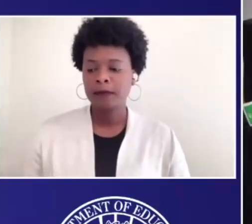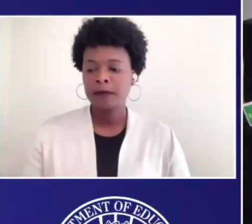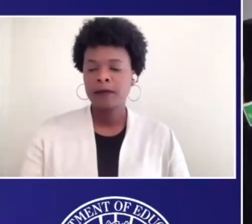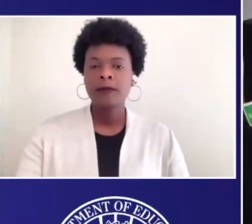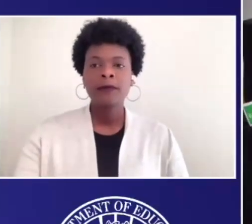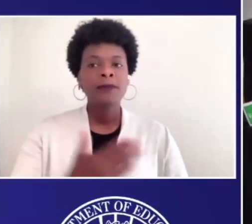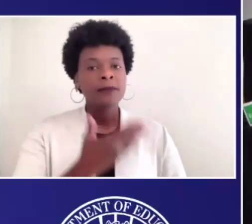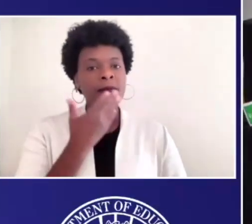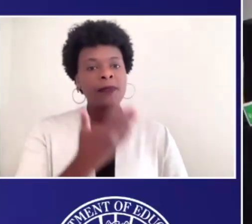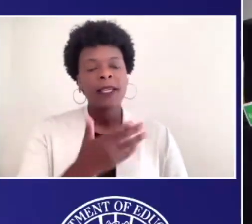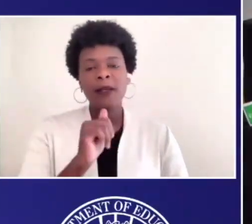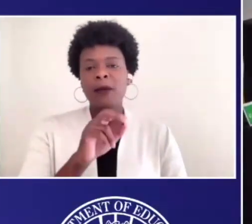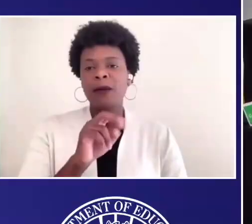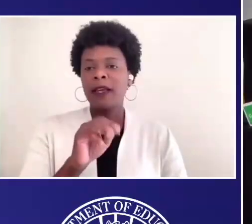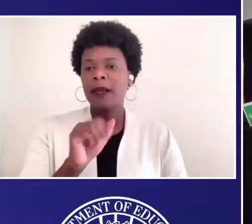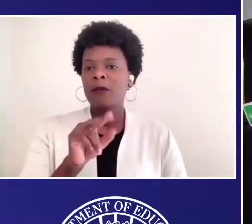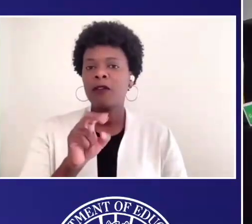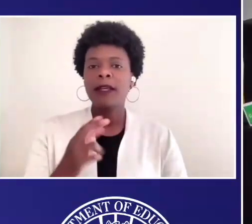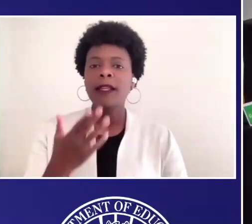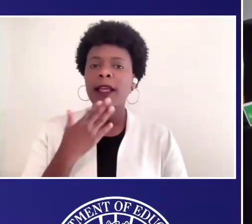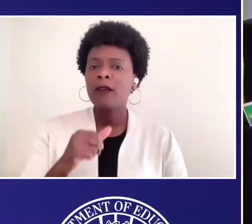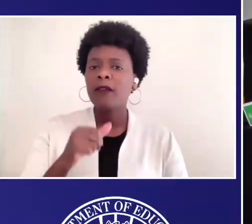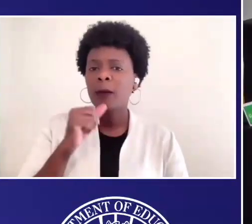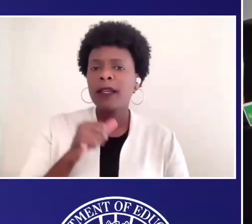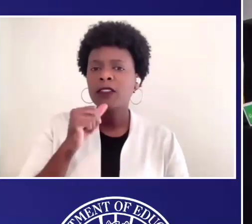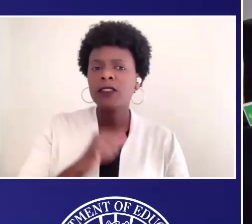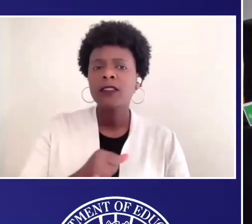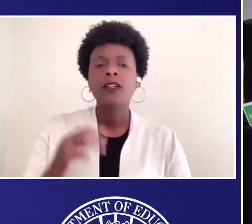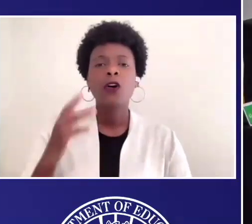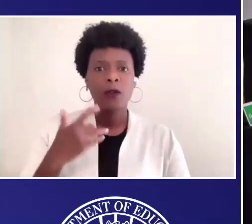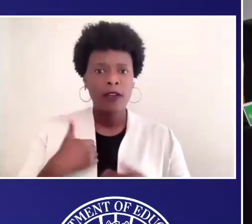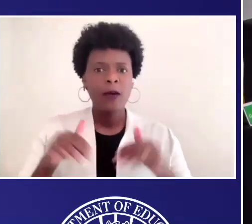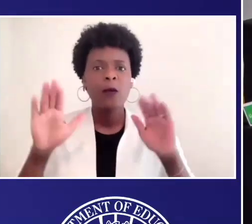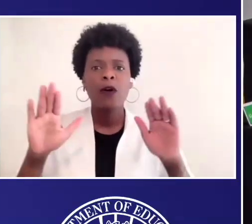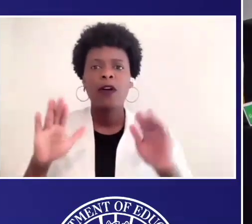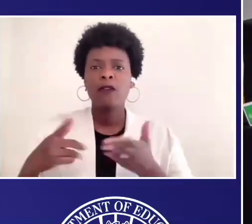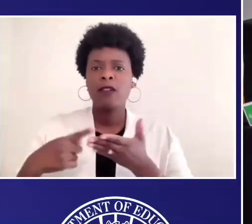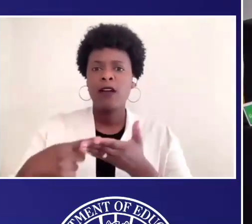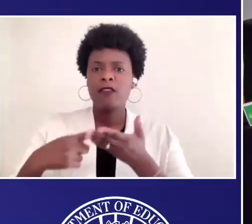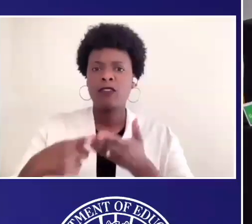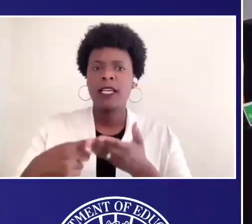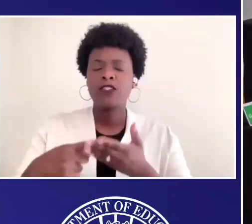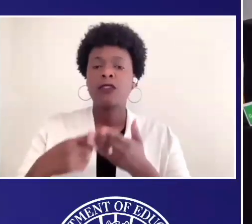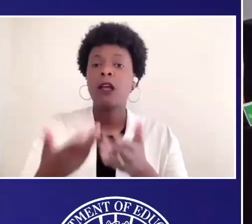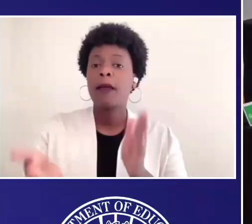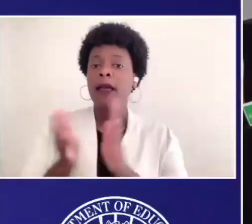Thank you, Annmarie. Thank you guys for all your patience. I hope you've had a formidable conversation. I am going to ask Jenna to report out on